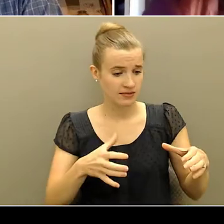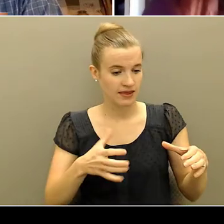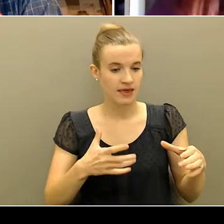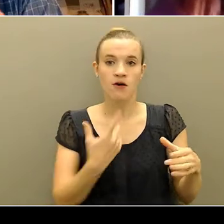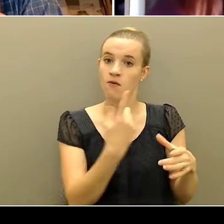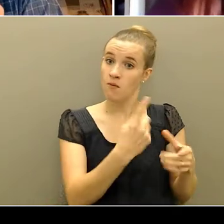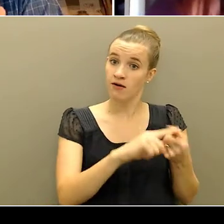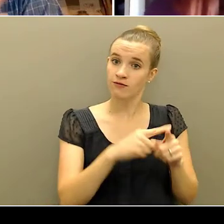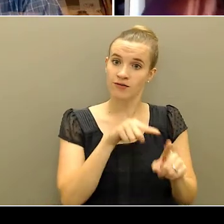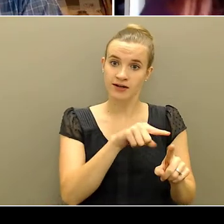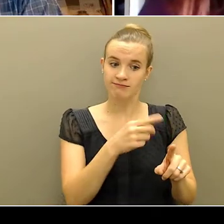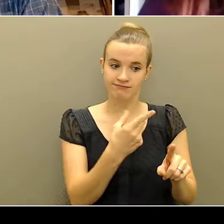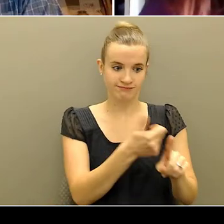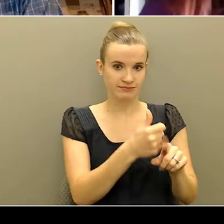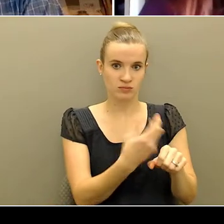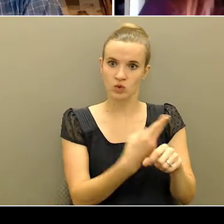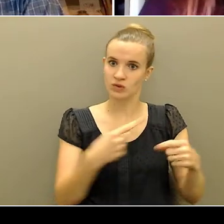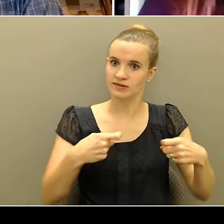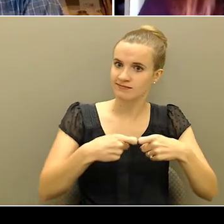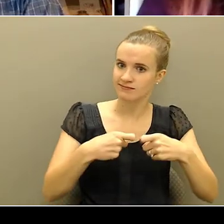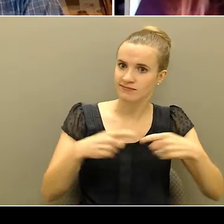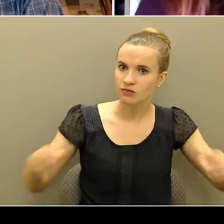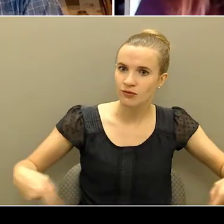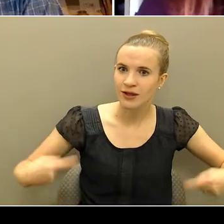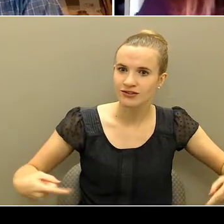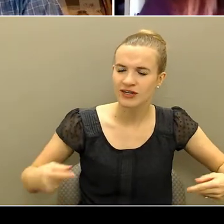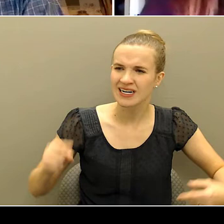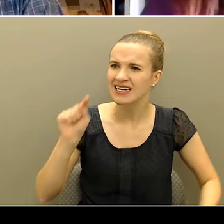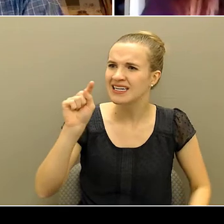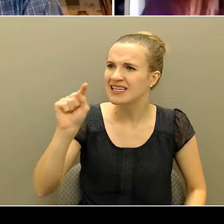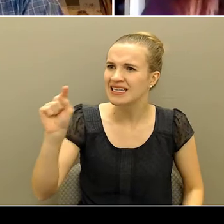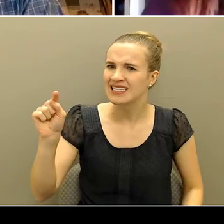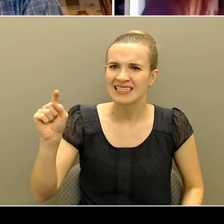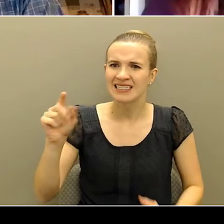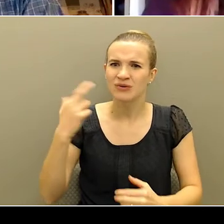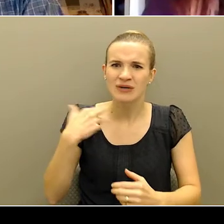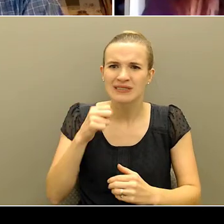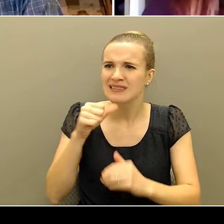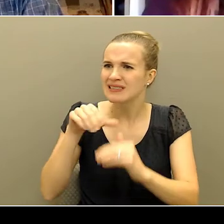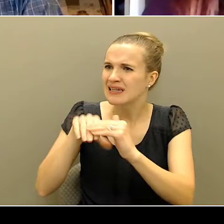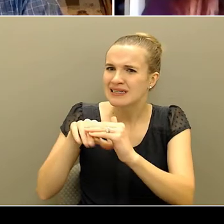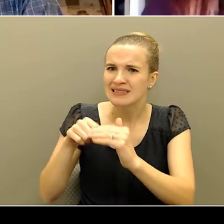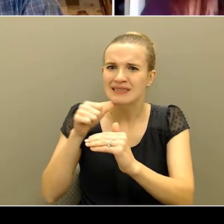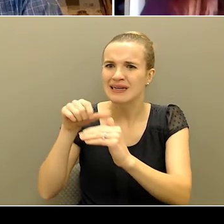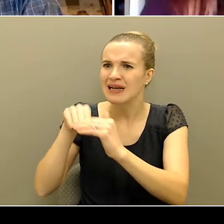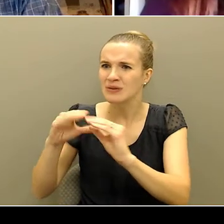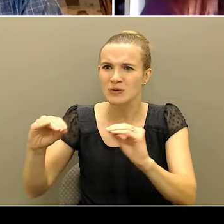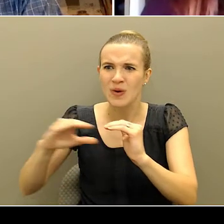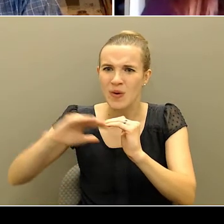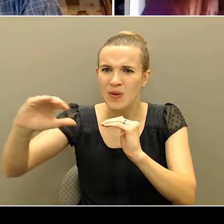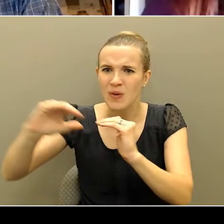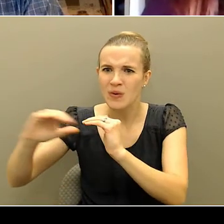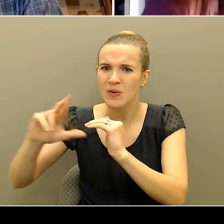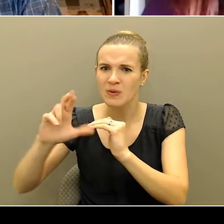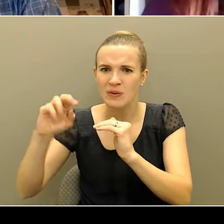goodness. Erik: two nights in a row. And, and we dropped some money in that place. And that was the, you know, it's like the light bulb went off. I was